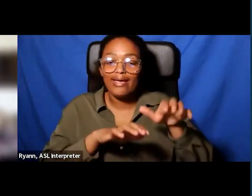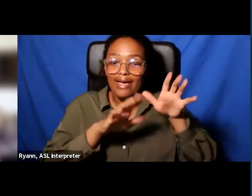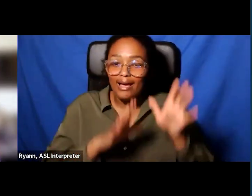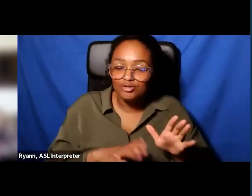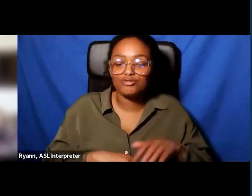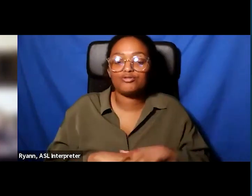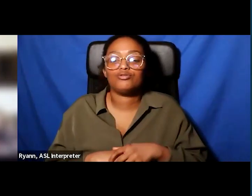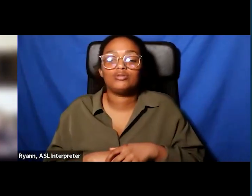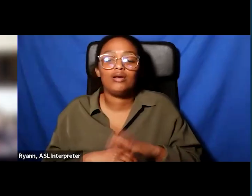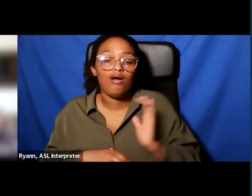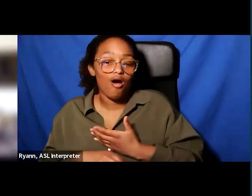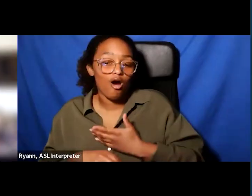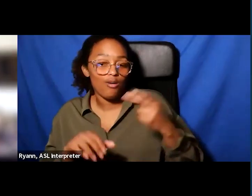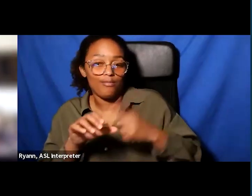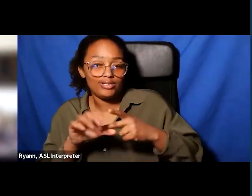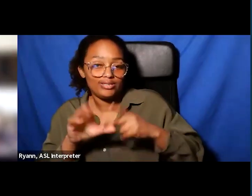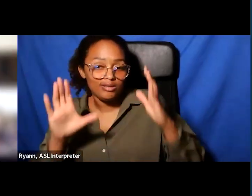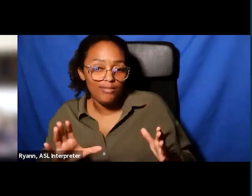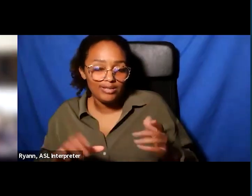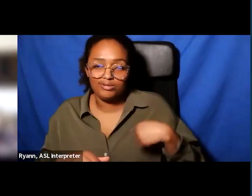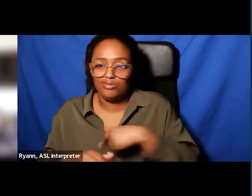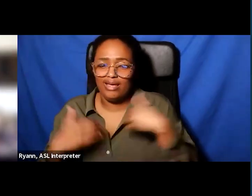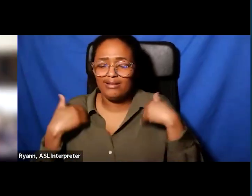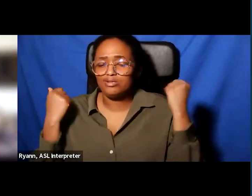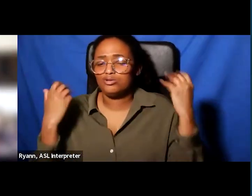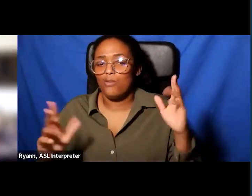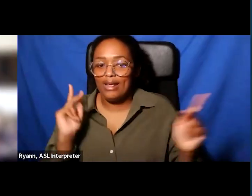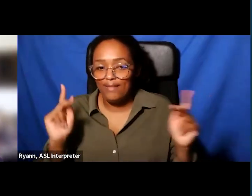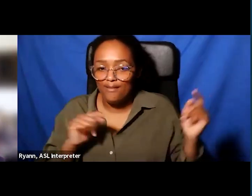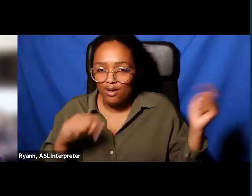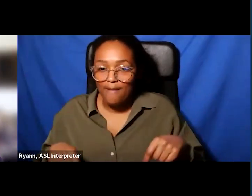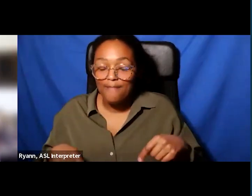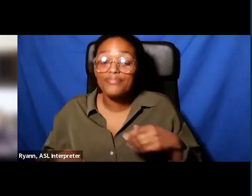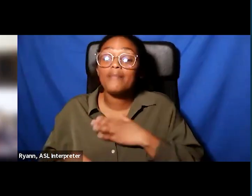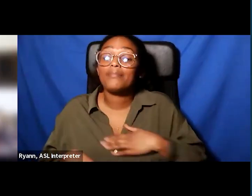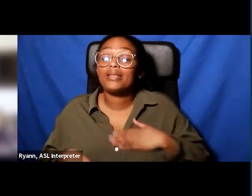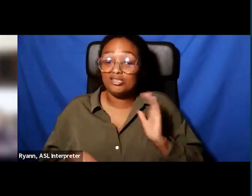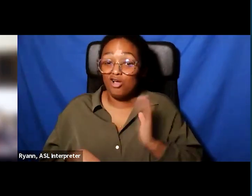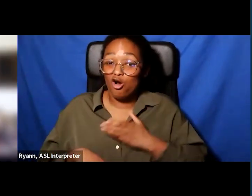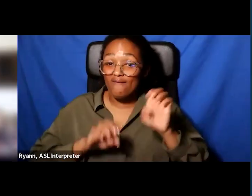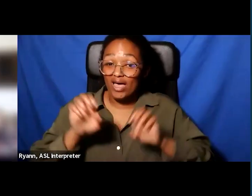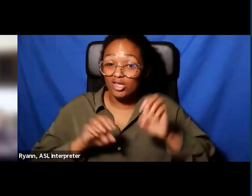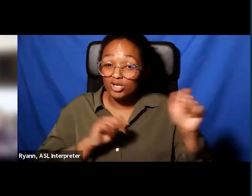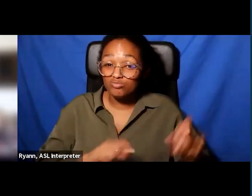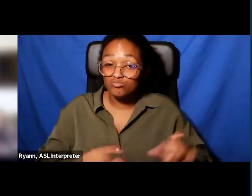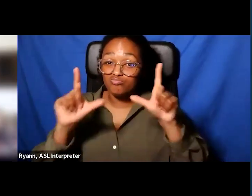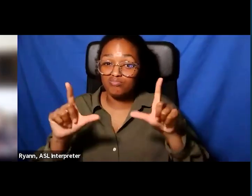we had hundreds. Please complete the evaluation so we can make our webinars